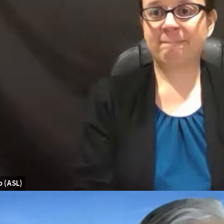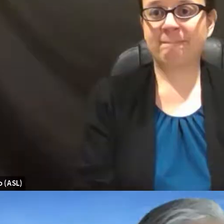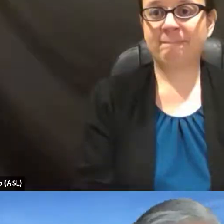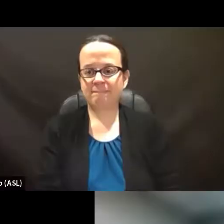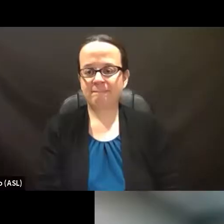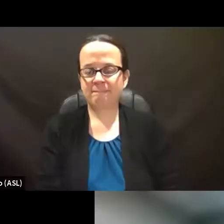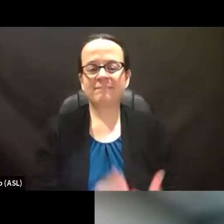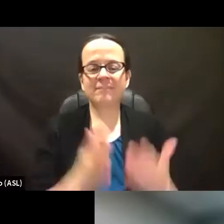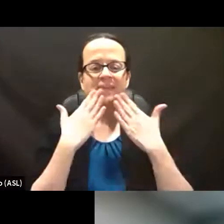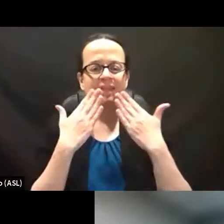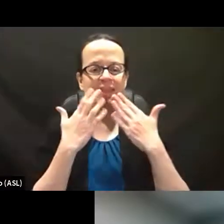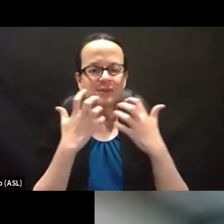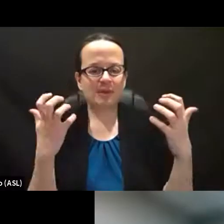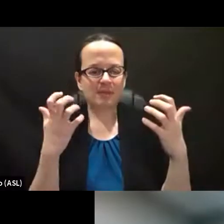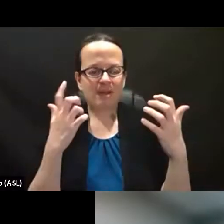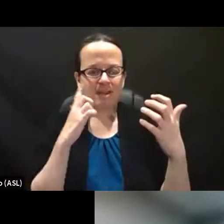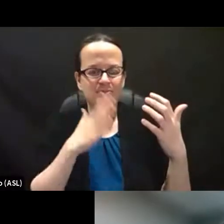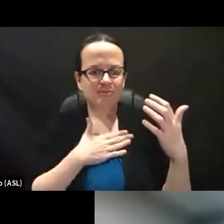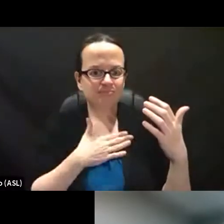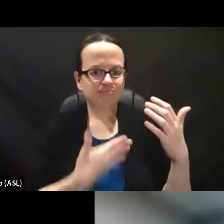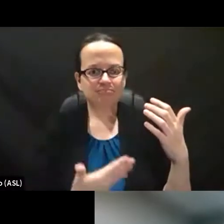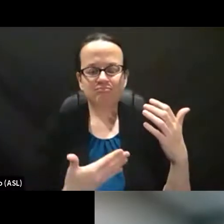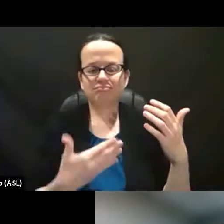Amber Carey Navarrete (Easterseals): Thank you so much for being open to the Q amp a.